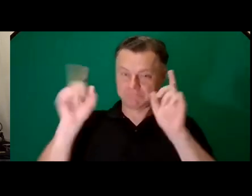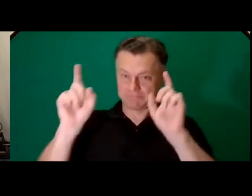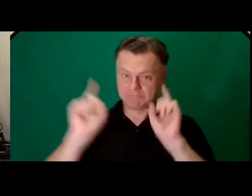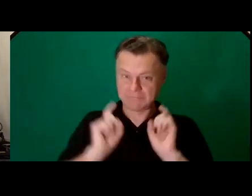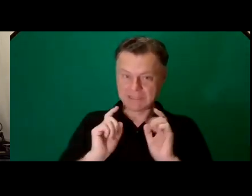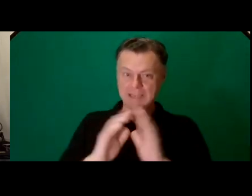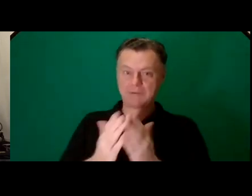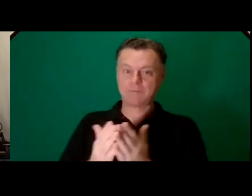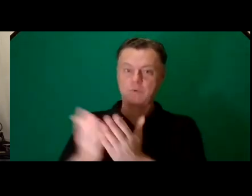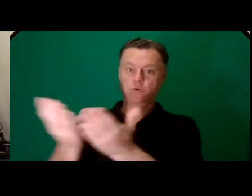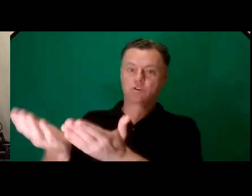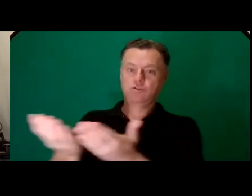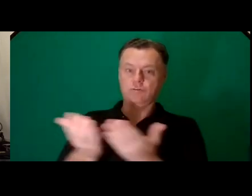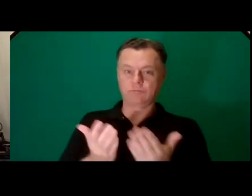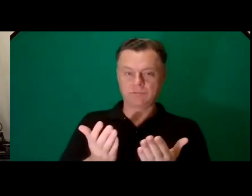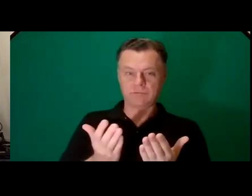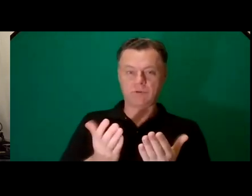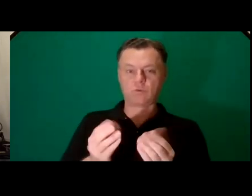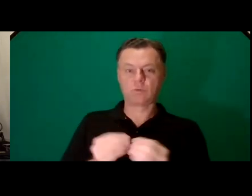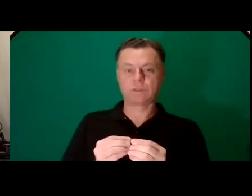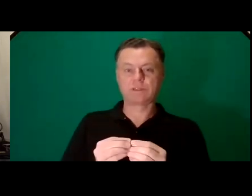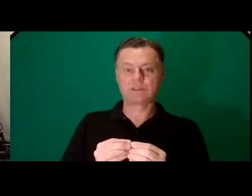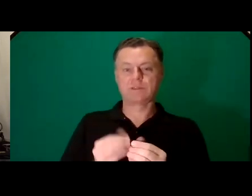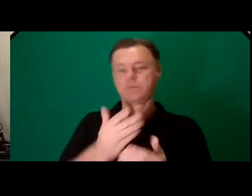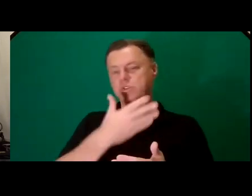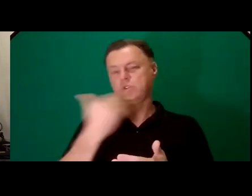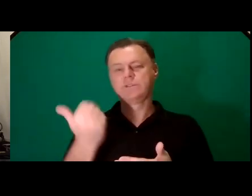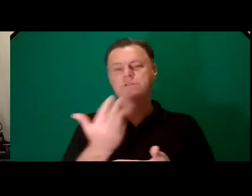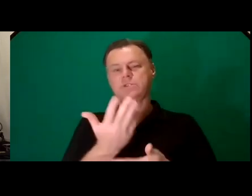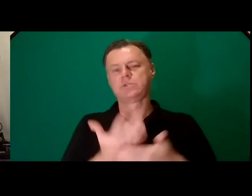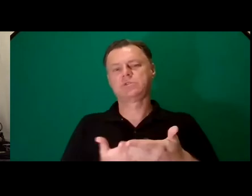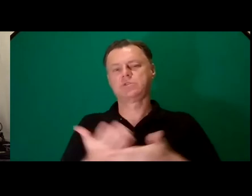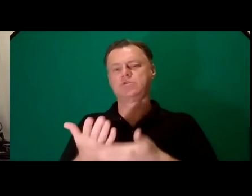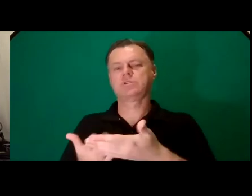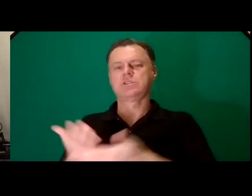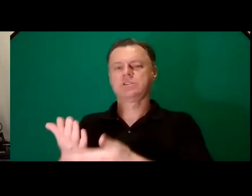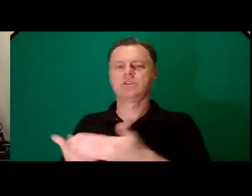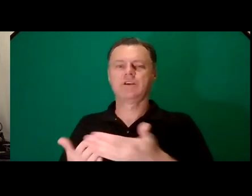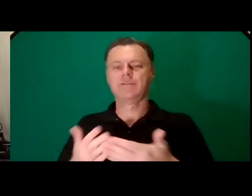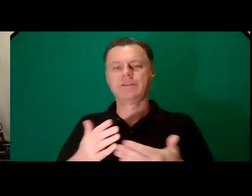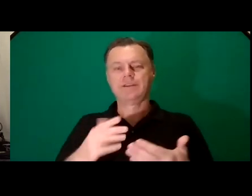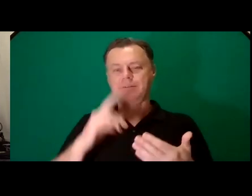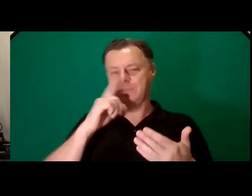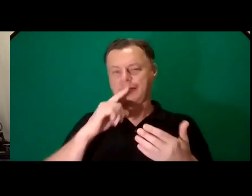just handed me a book filled with these beautiful stories of people with all different kinds